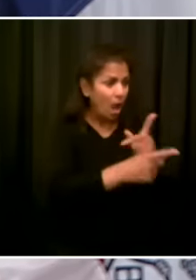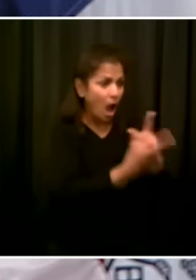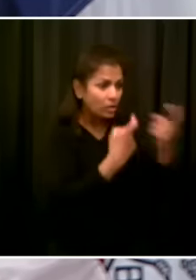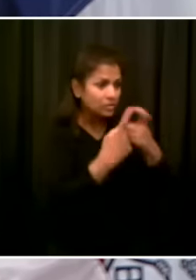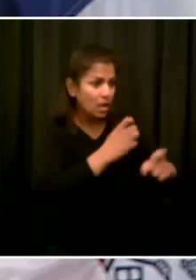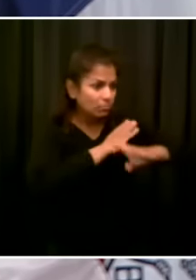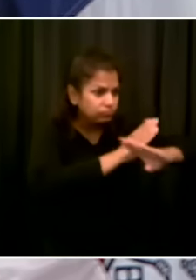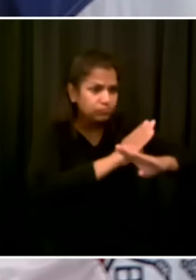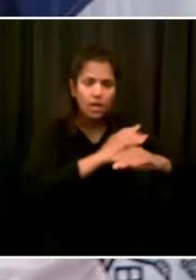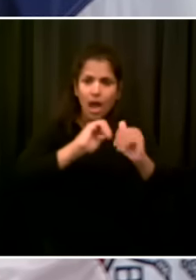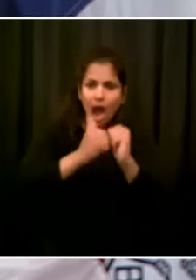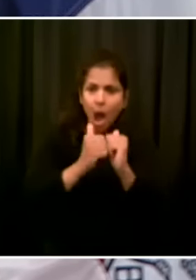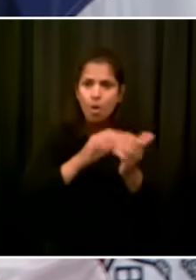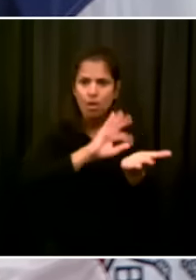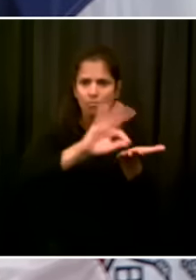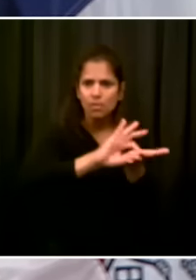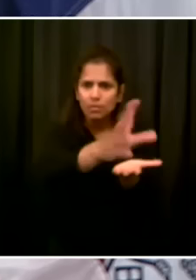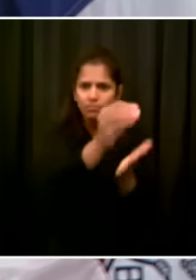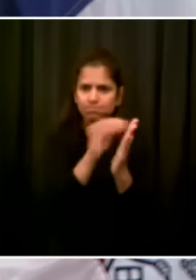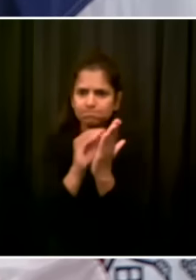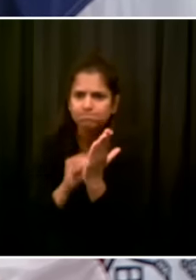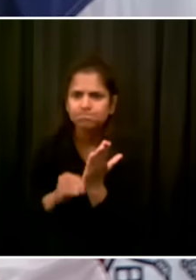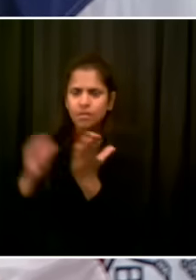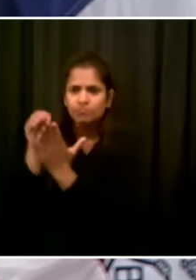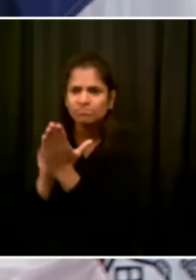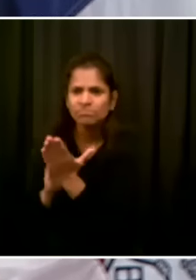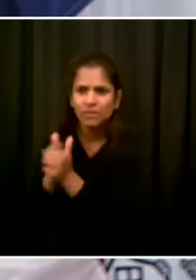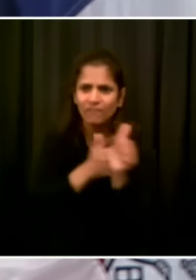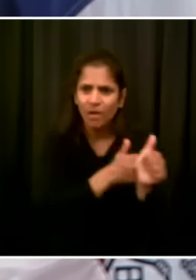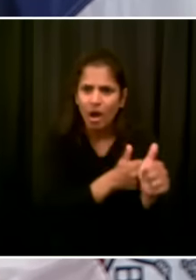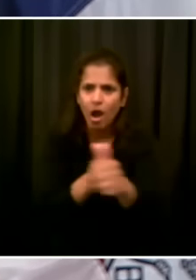IF YOU HAVE NOT FILLED IT OUT